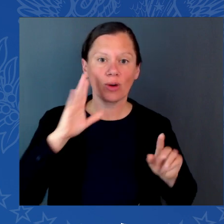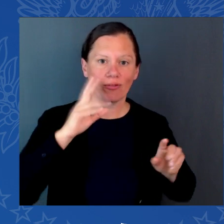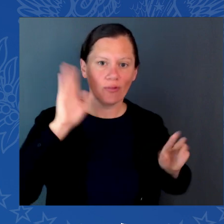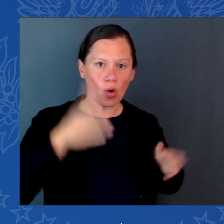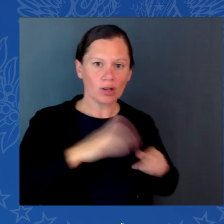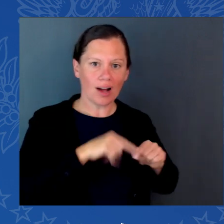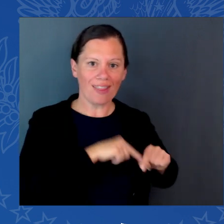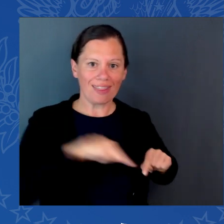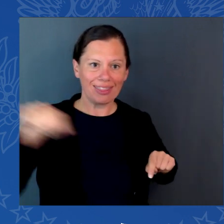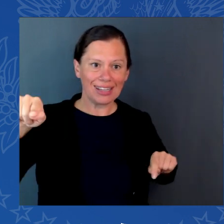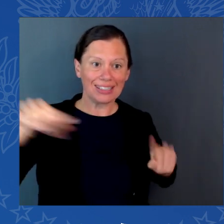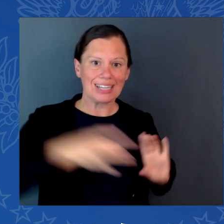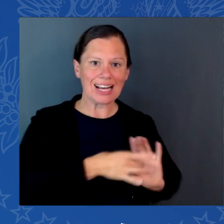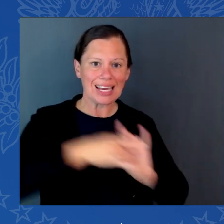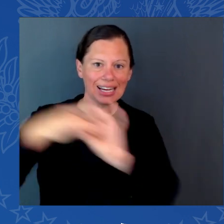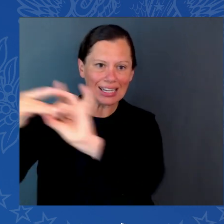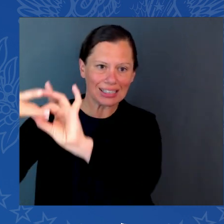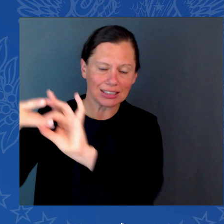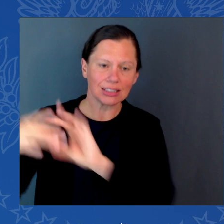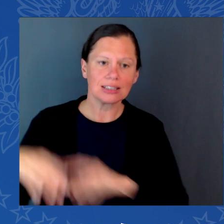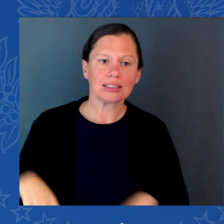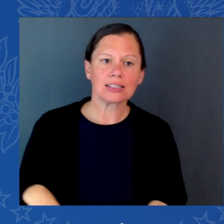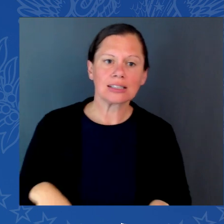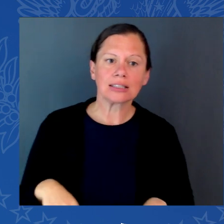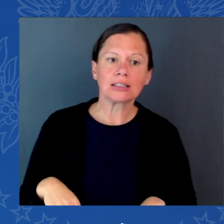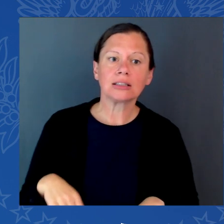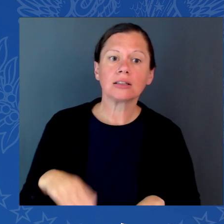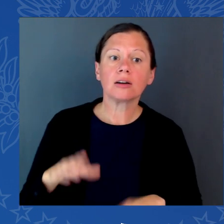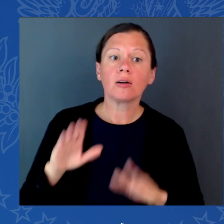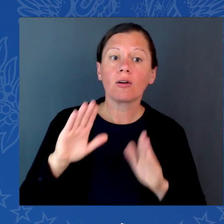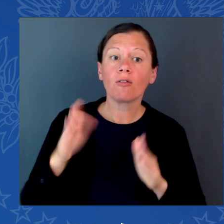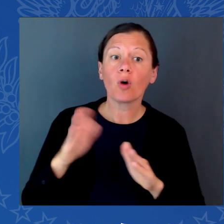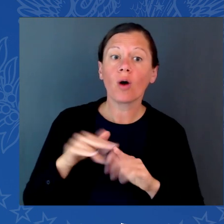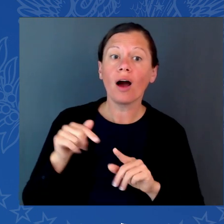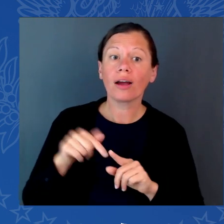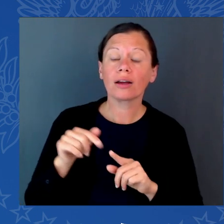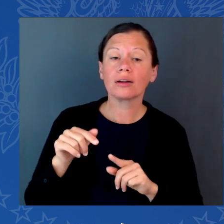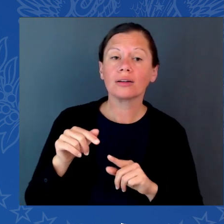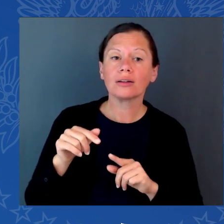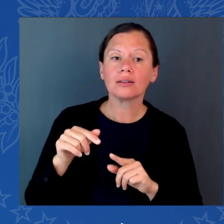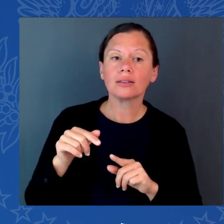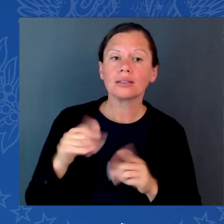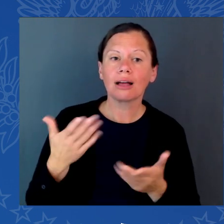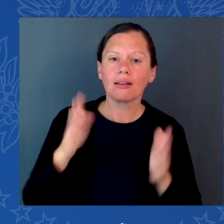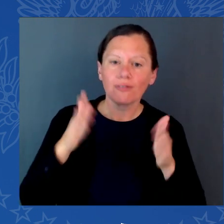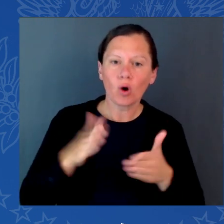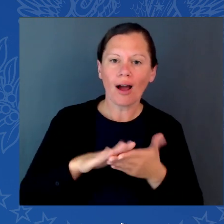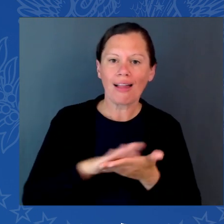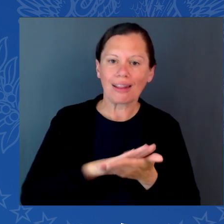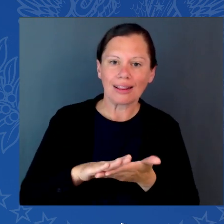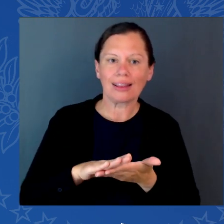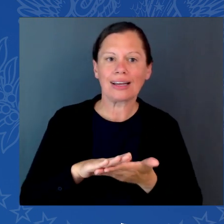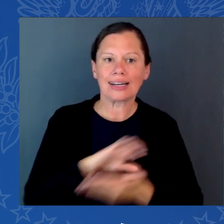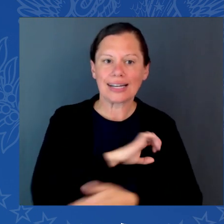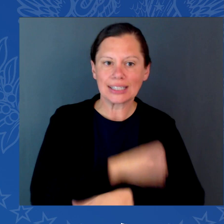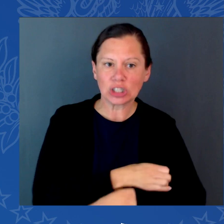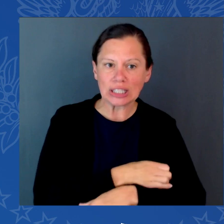in clean energy, and in skills for the local workforce. This is the spirit of PGII.